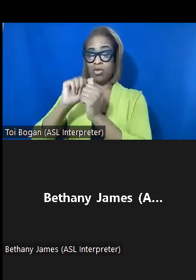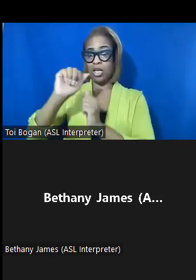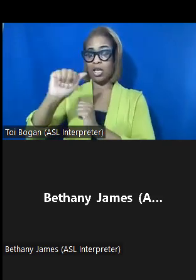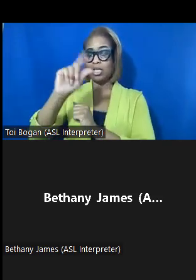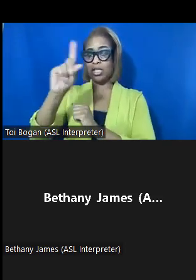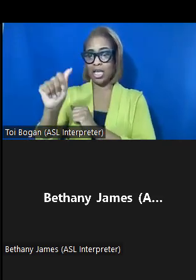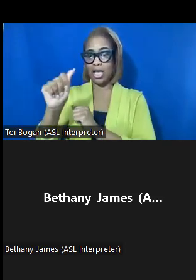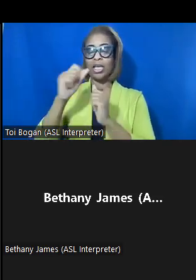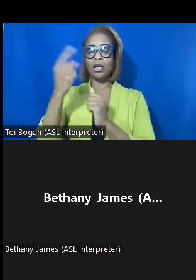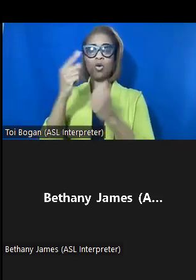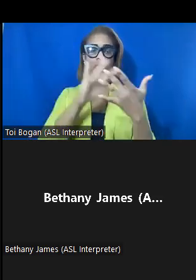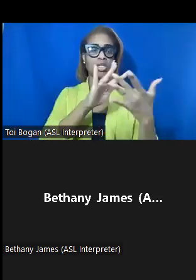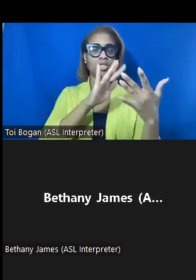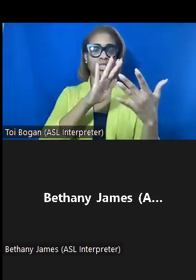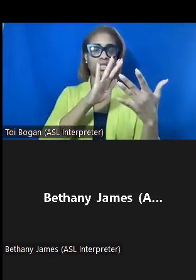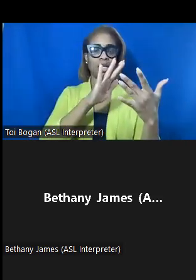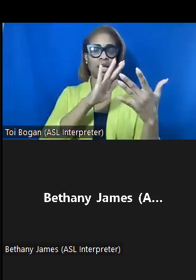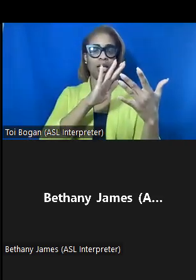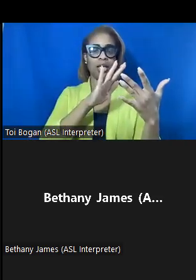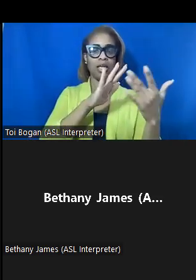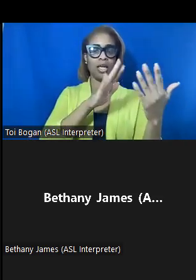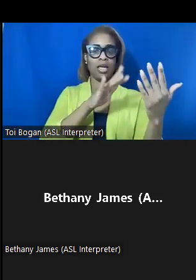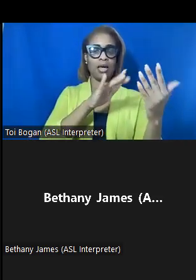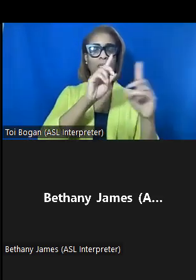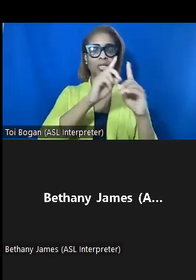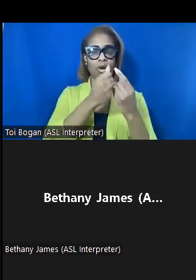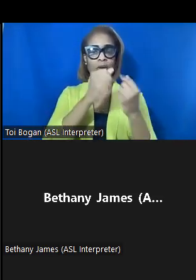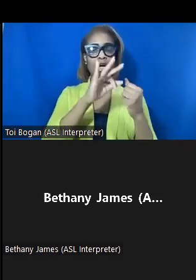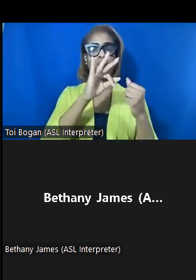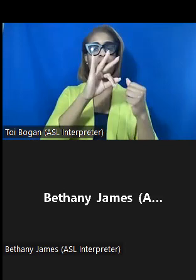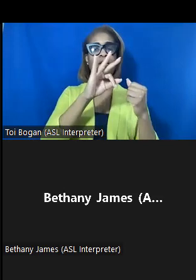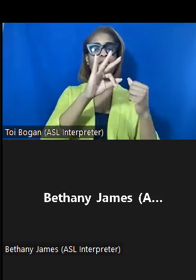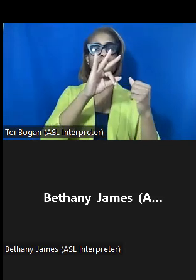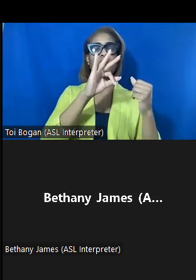contact the I almost said Michigan the Department of Justice, the U.S. Department of Justice,